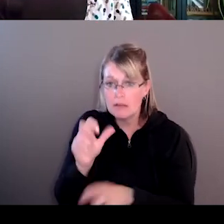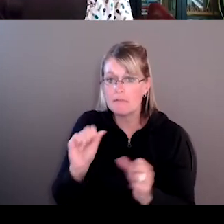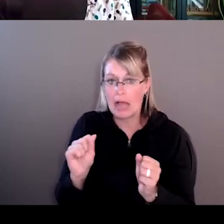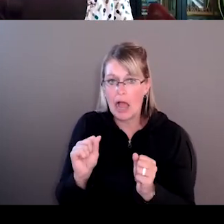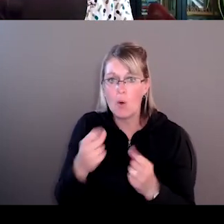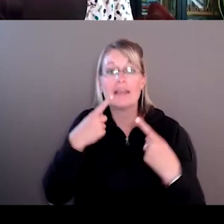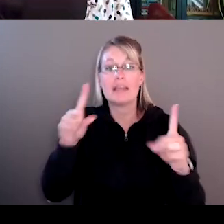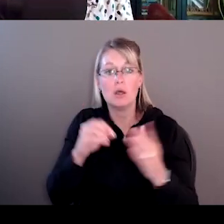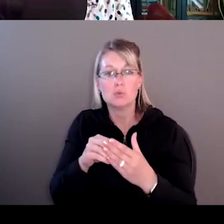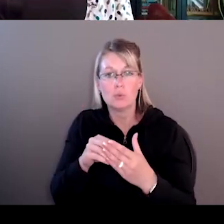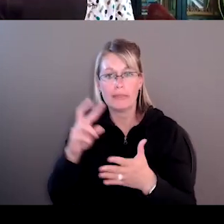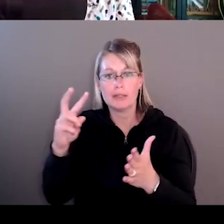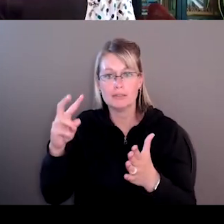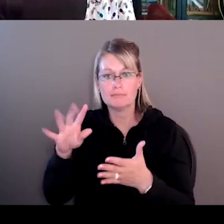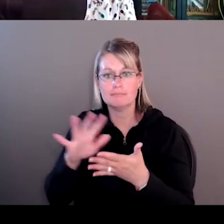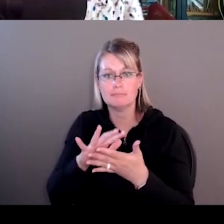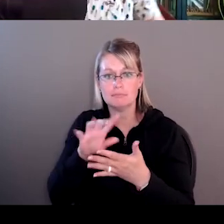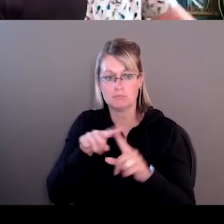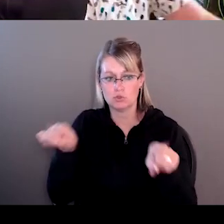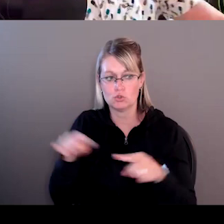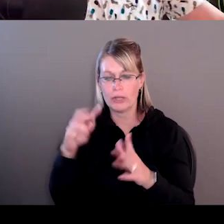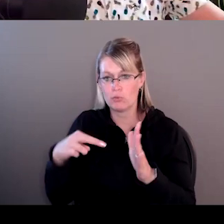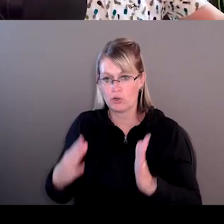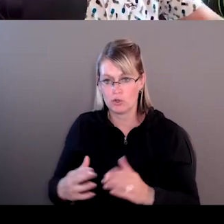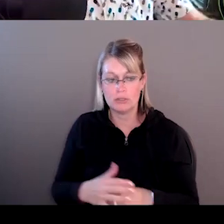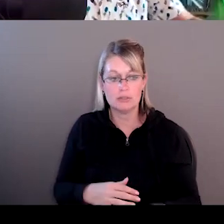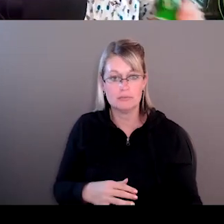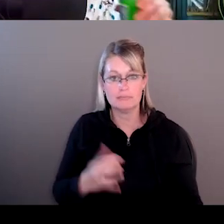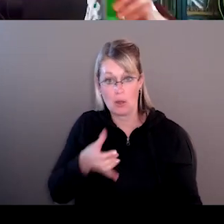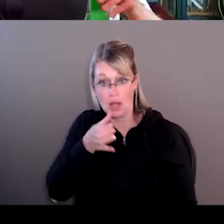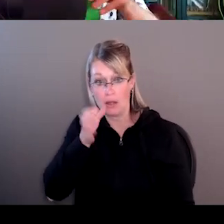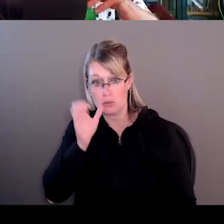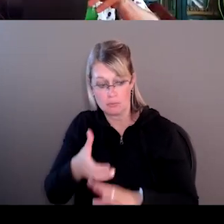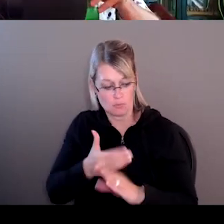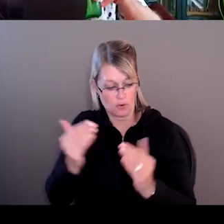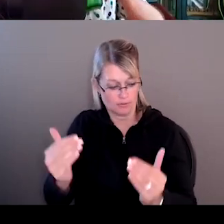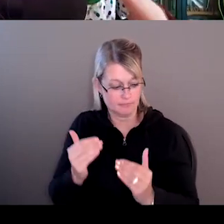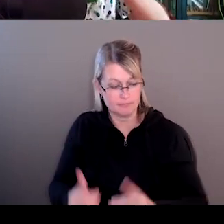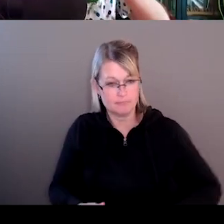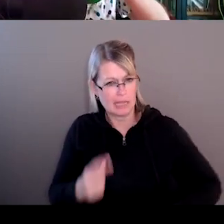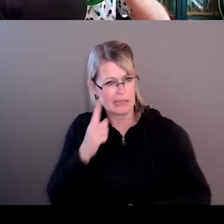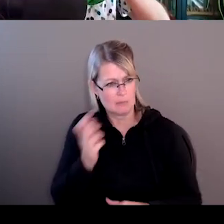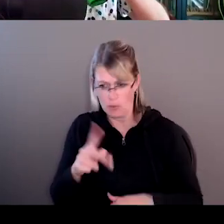all screen readers. Taking a drink before this next session. I think I am okay on time. That is